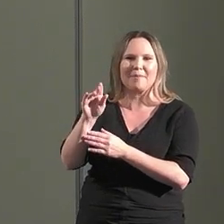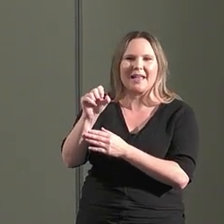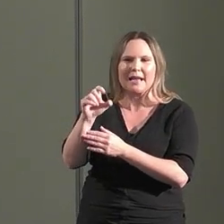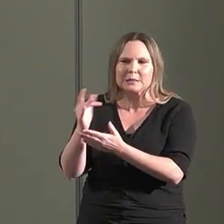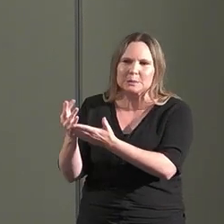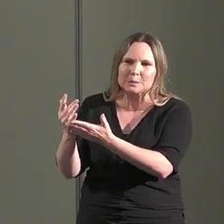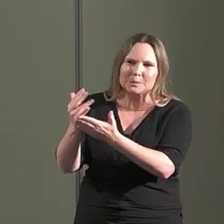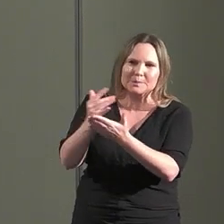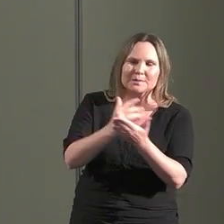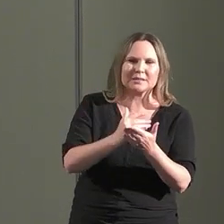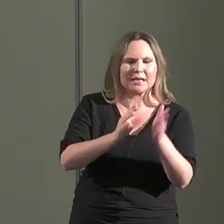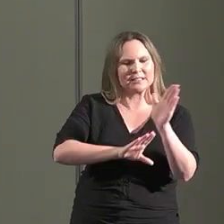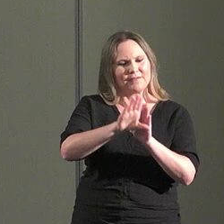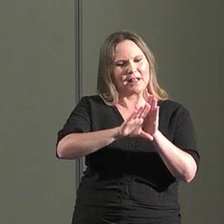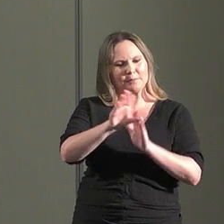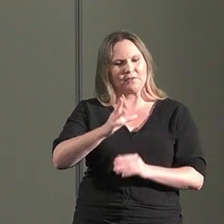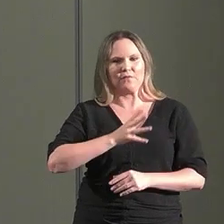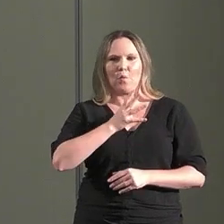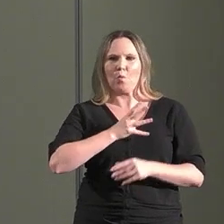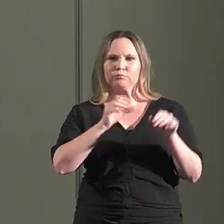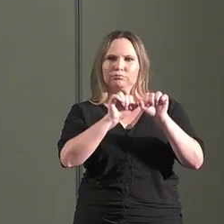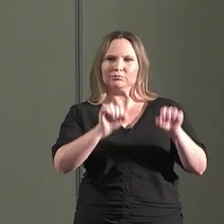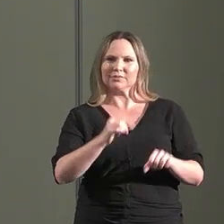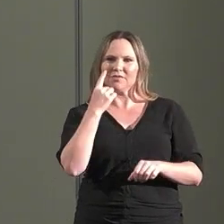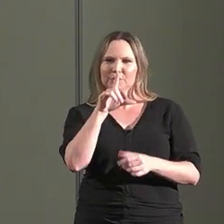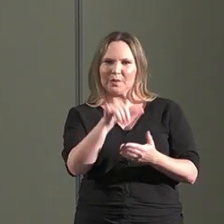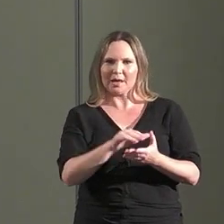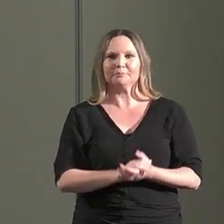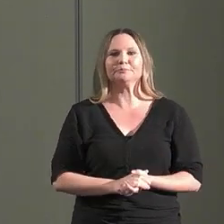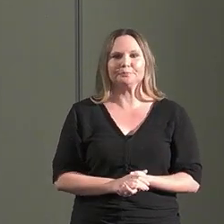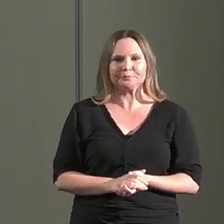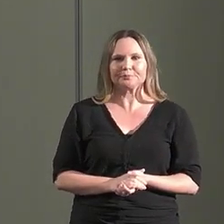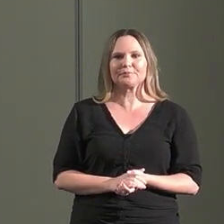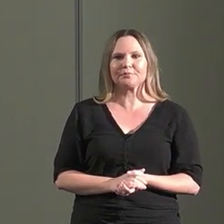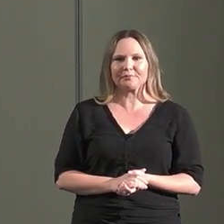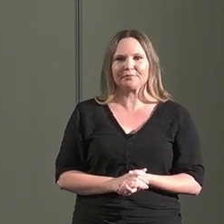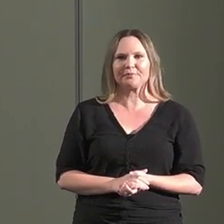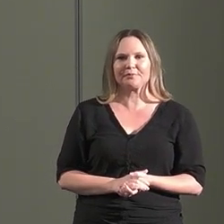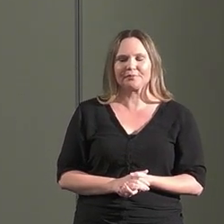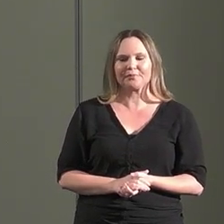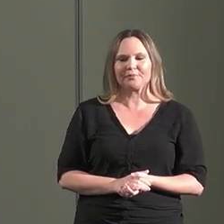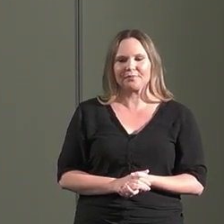the system to do that.